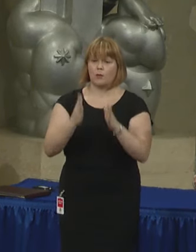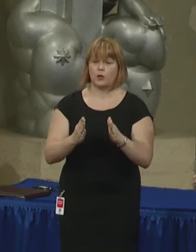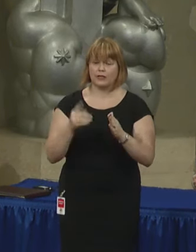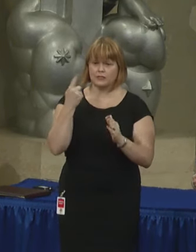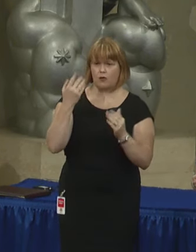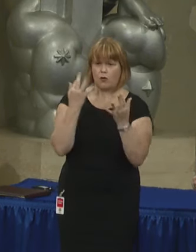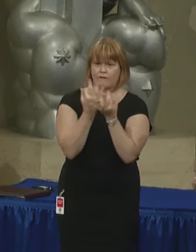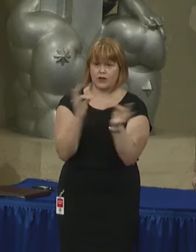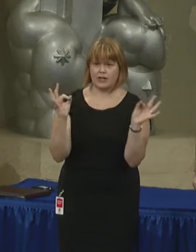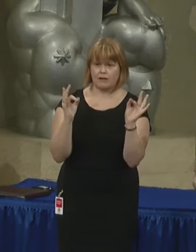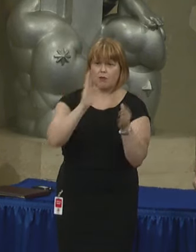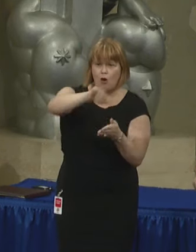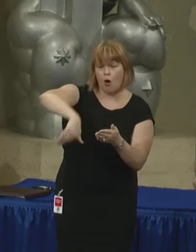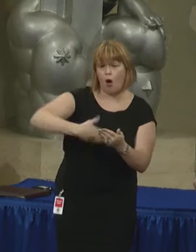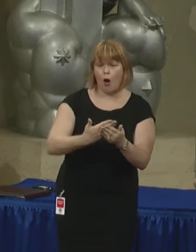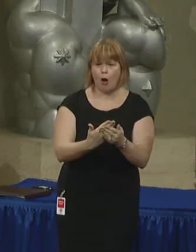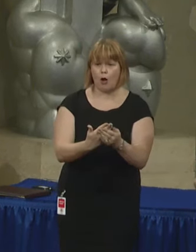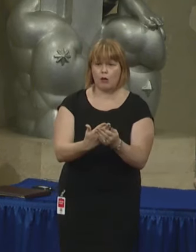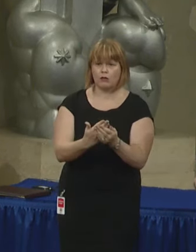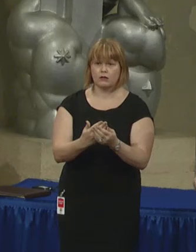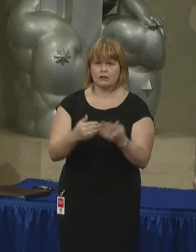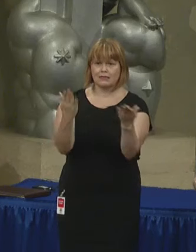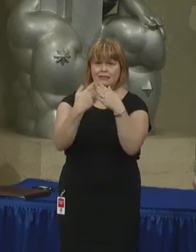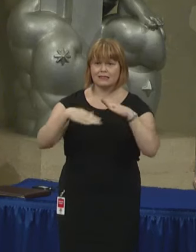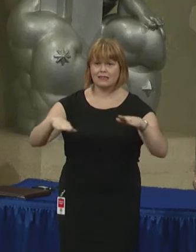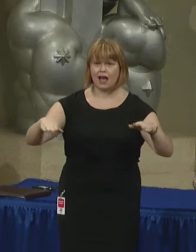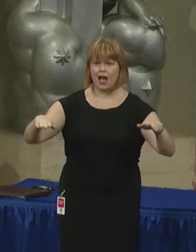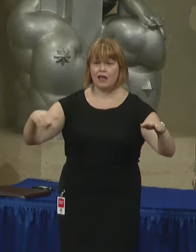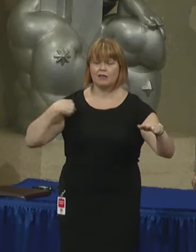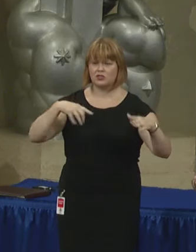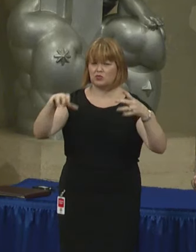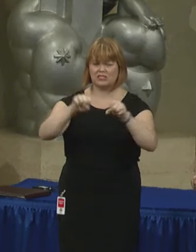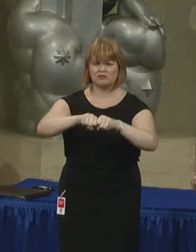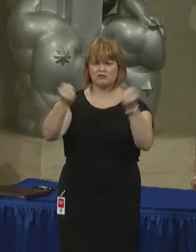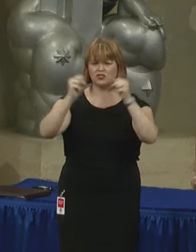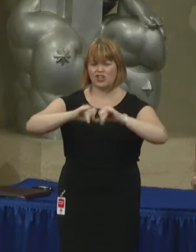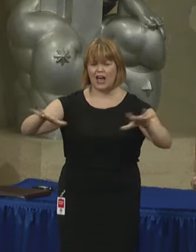WE SHATTER THE SILENCE, DISCRIMINATION, HATE,